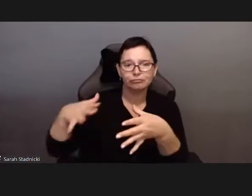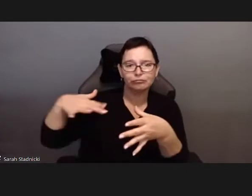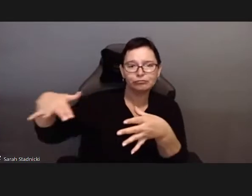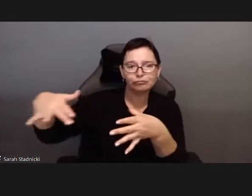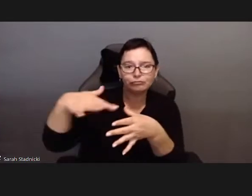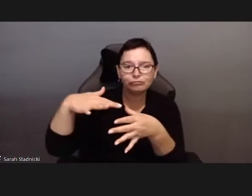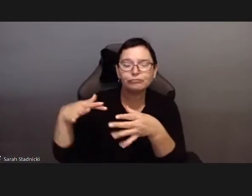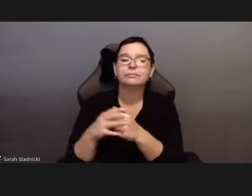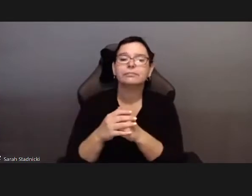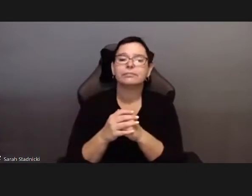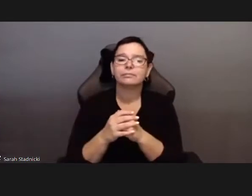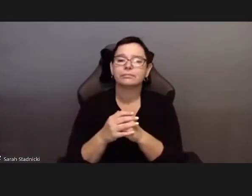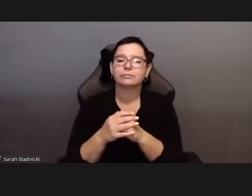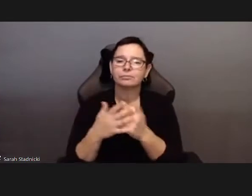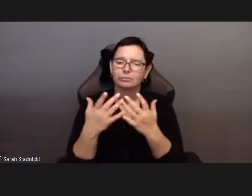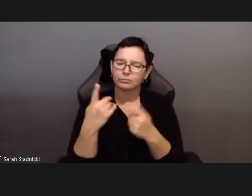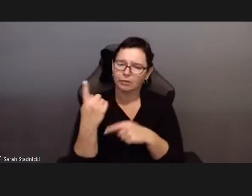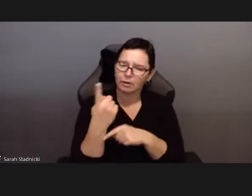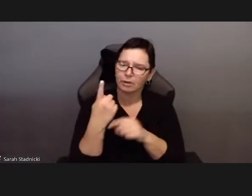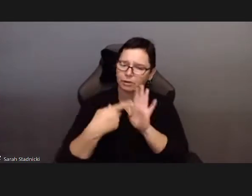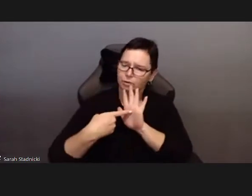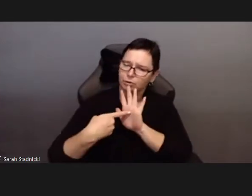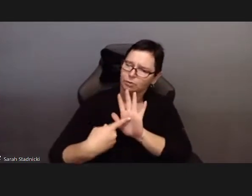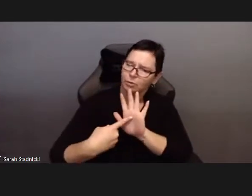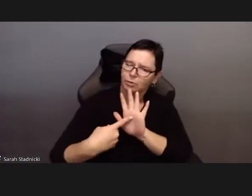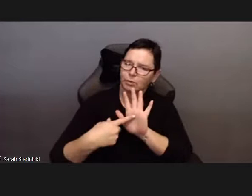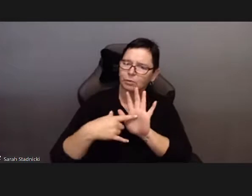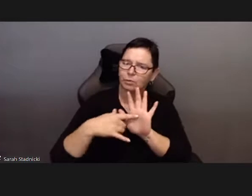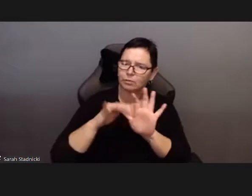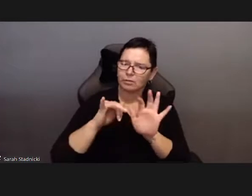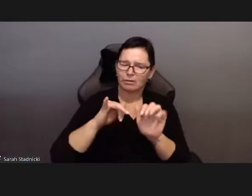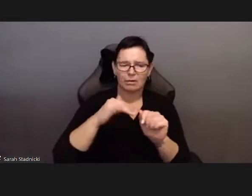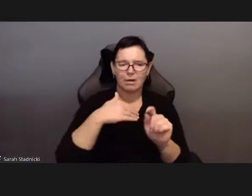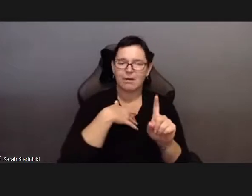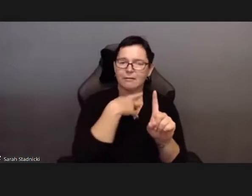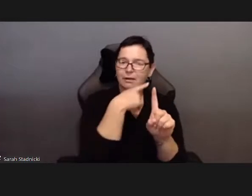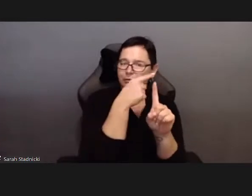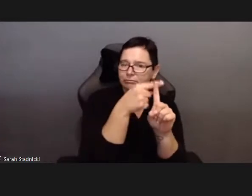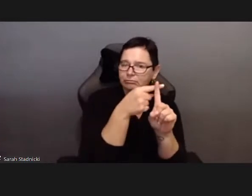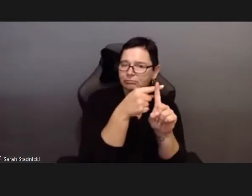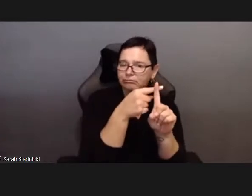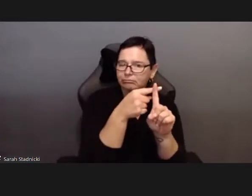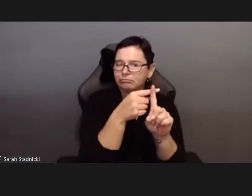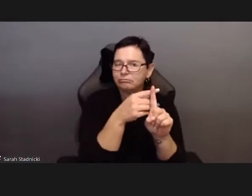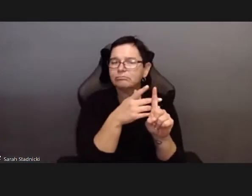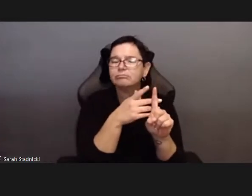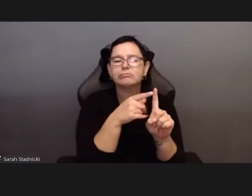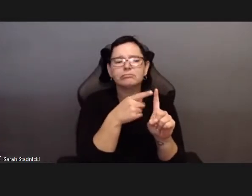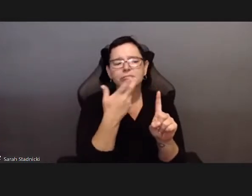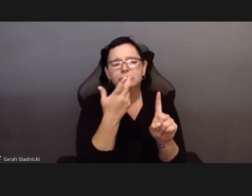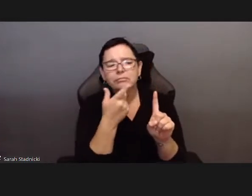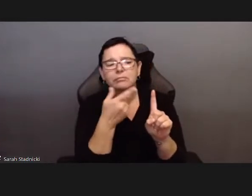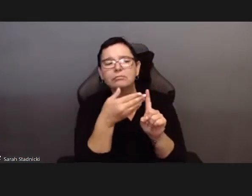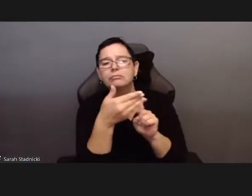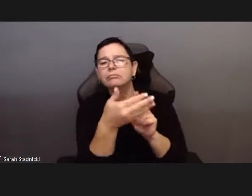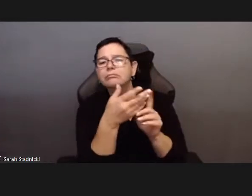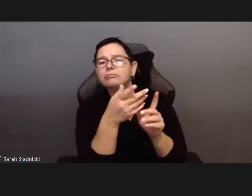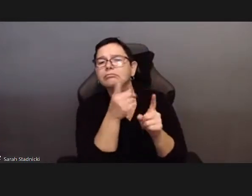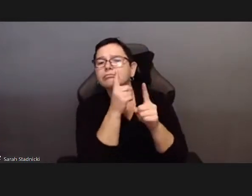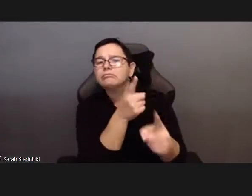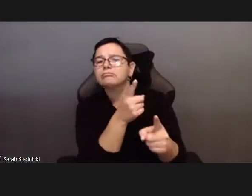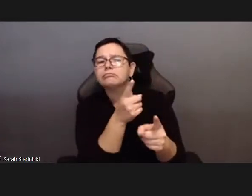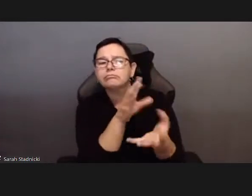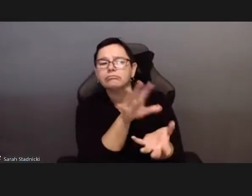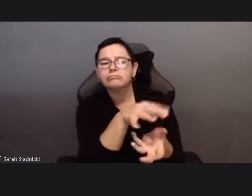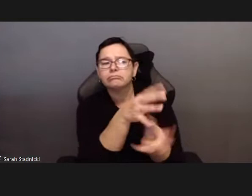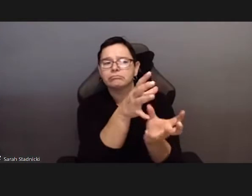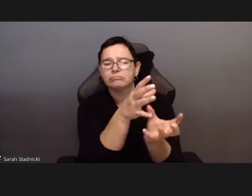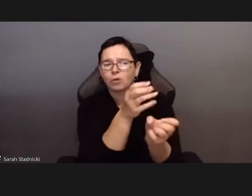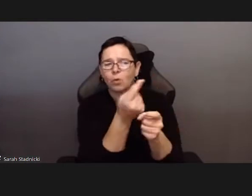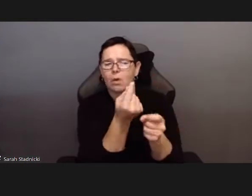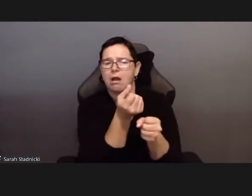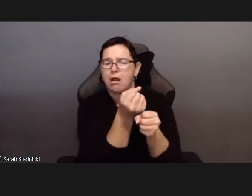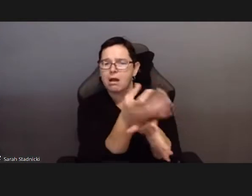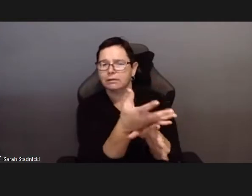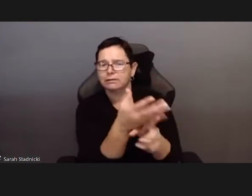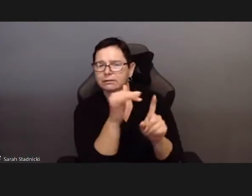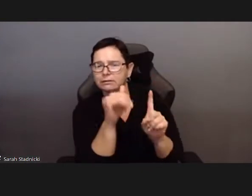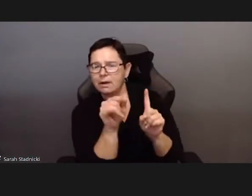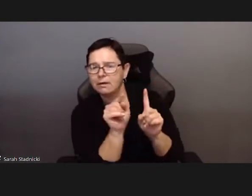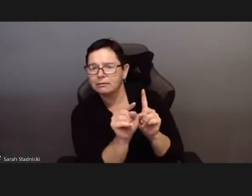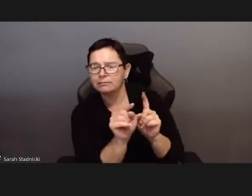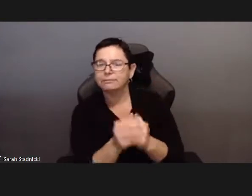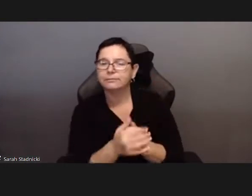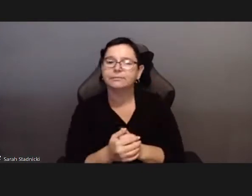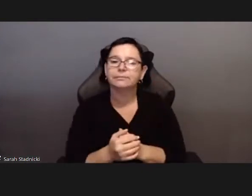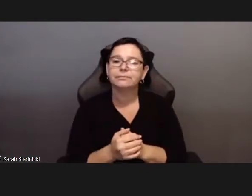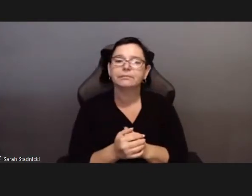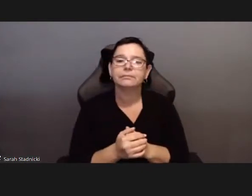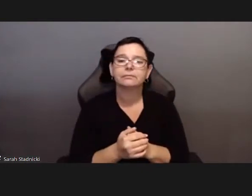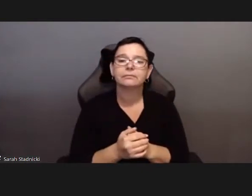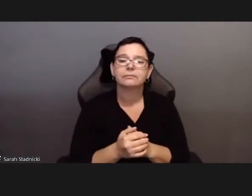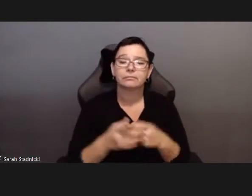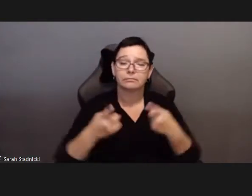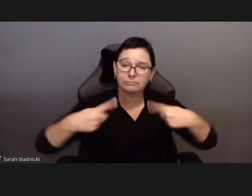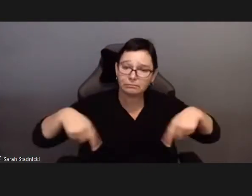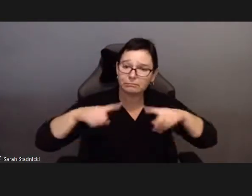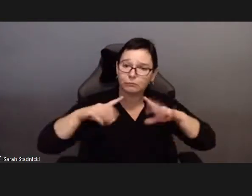for disabled, mad, and Deaf peopel.